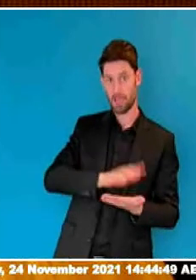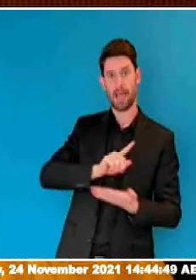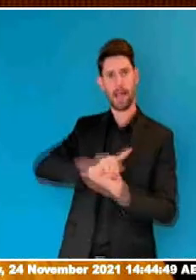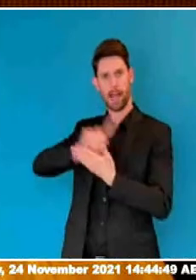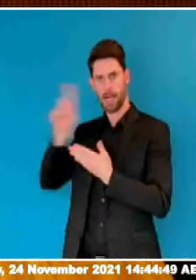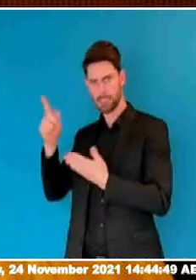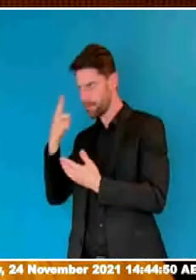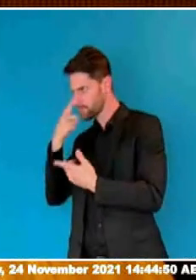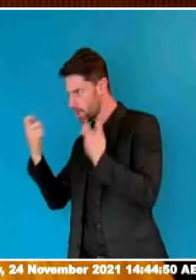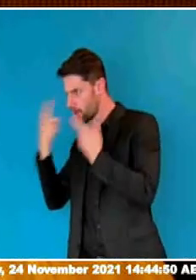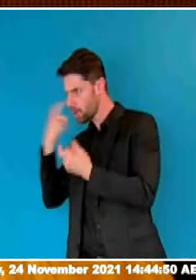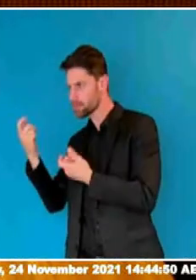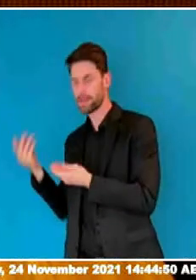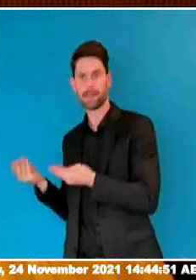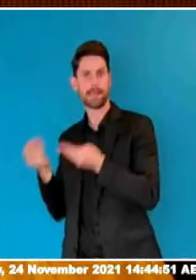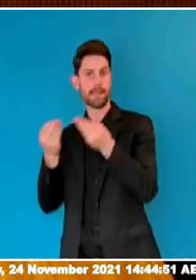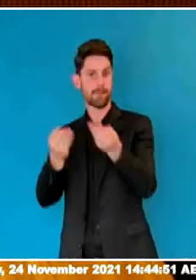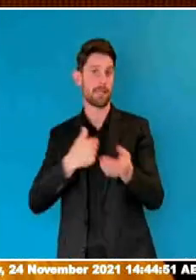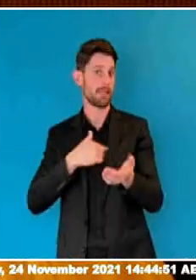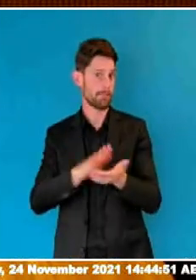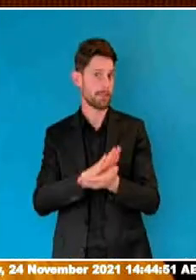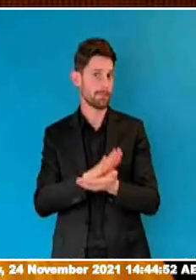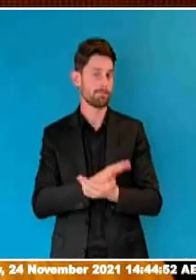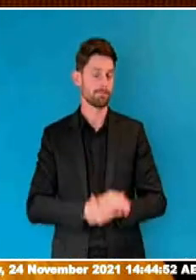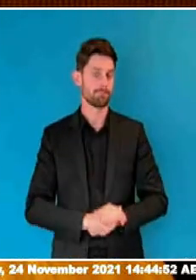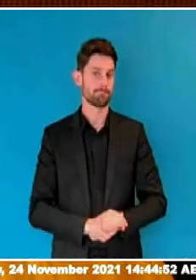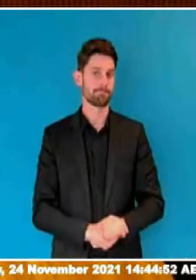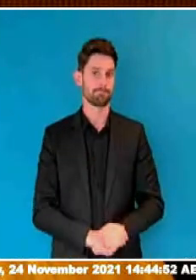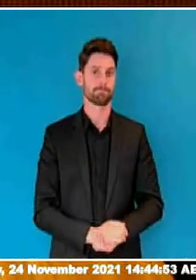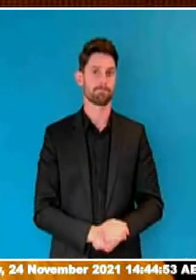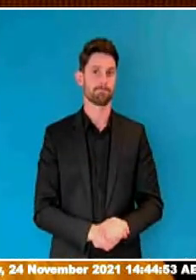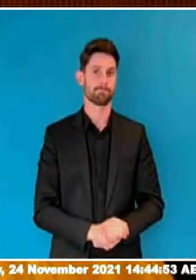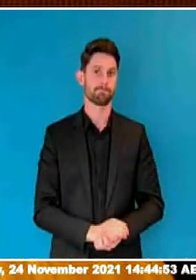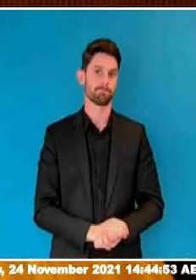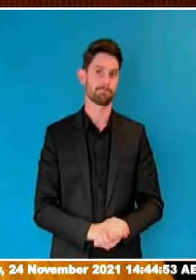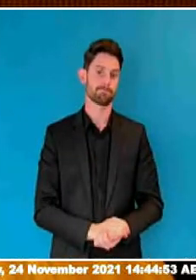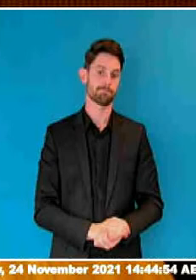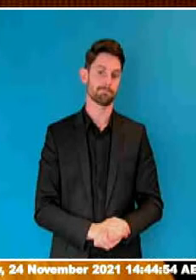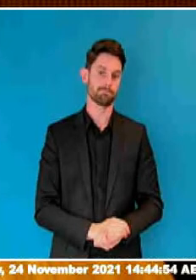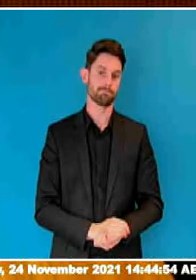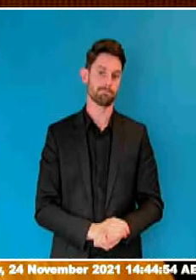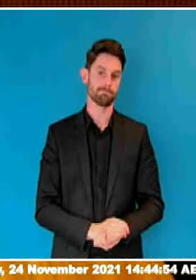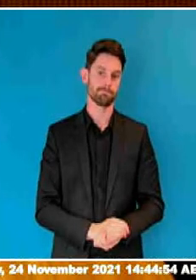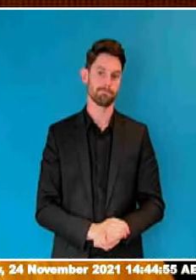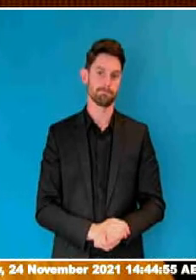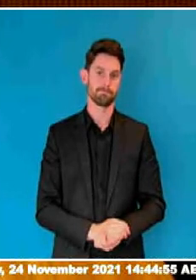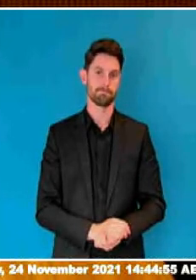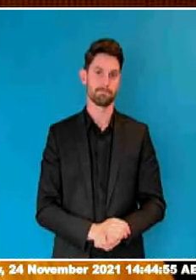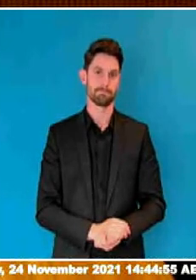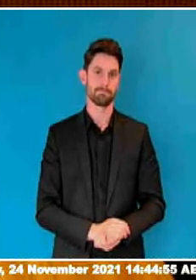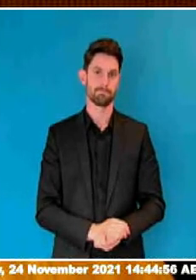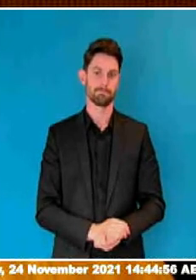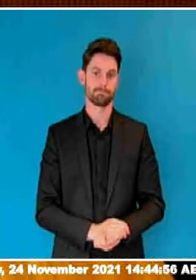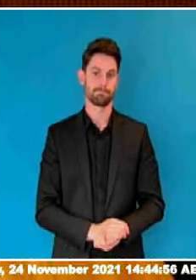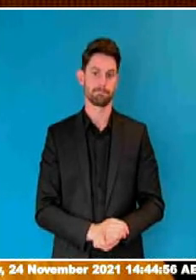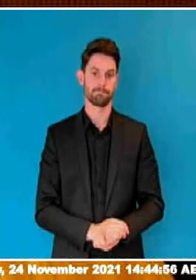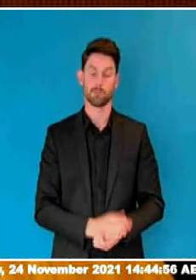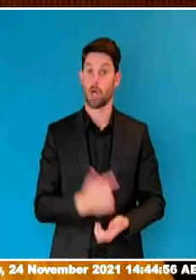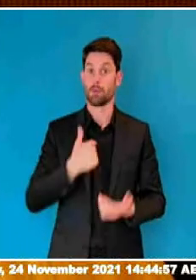I will consult with our legislative team and establish and provide further advice to the Commission. But I'm not aware of any instances.